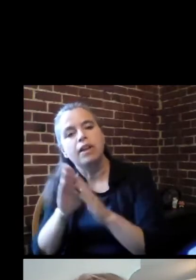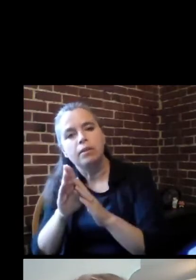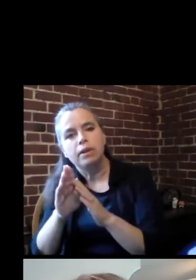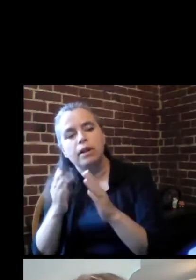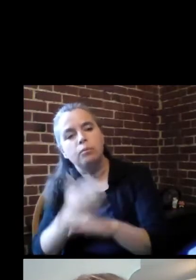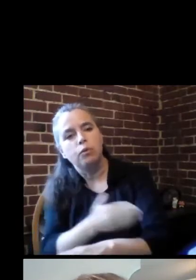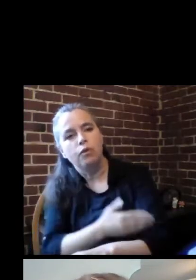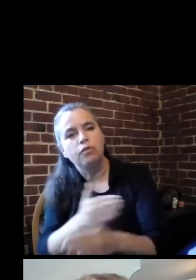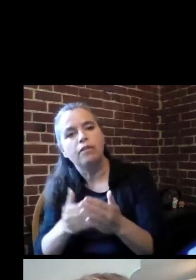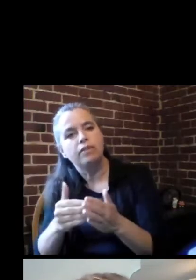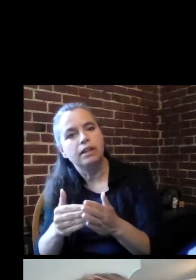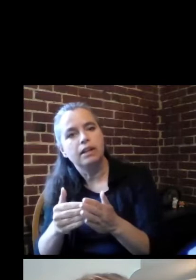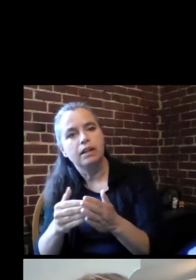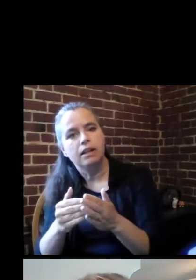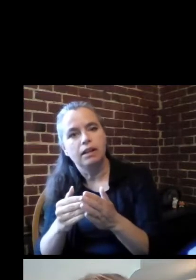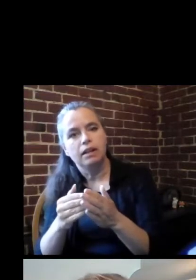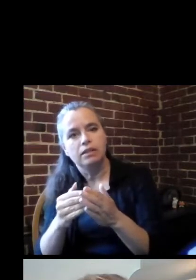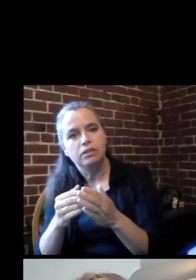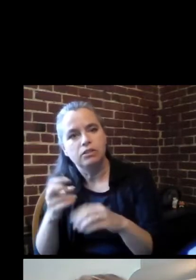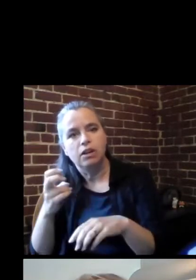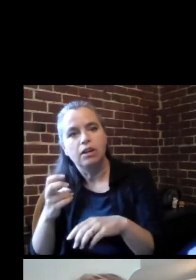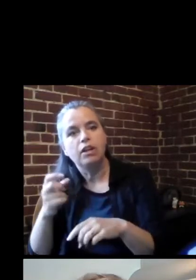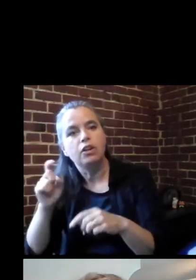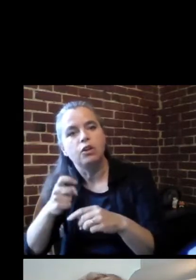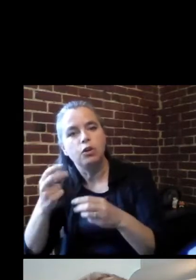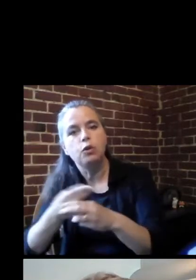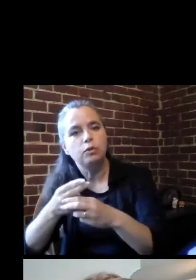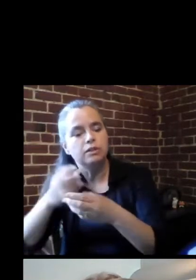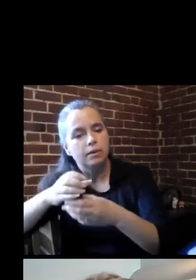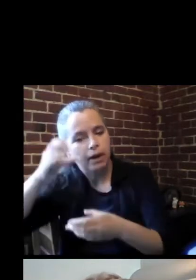They're microscopic. You can only see them under a microscope.